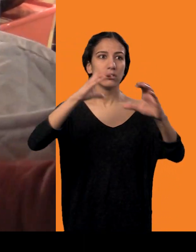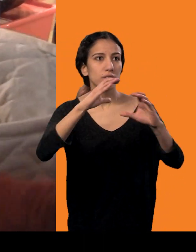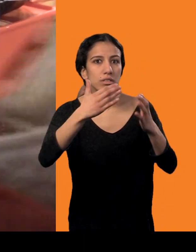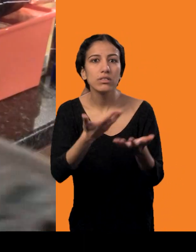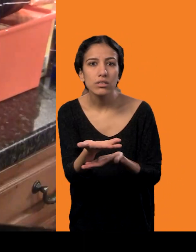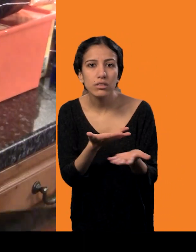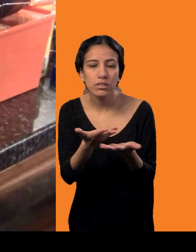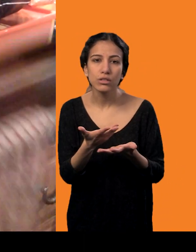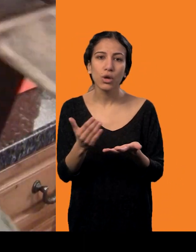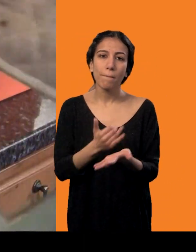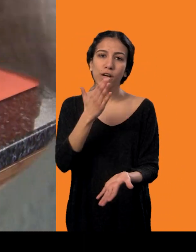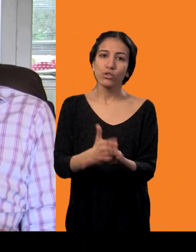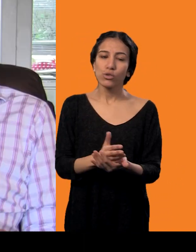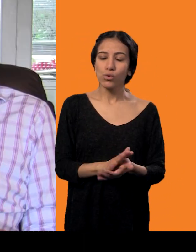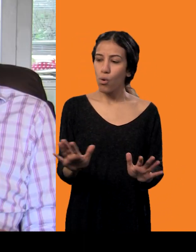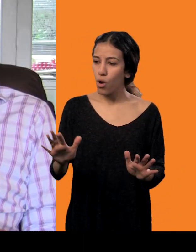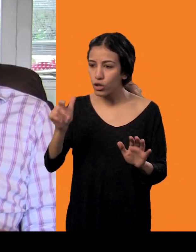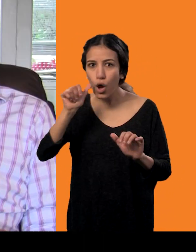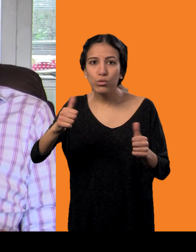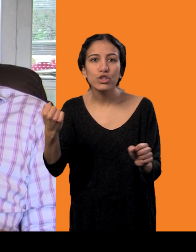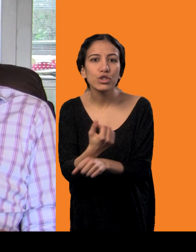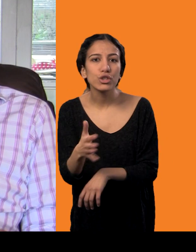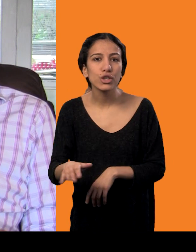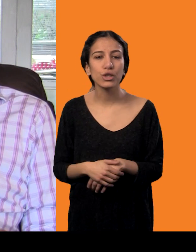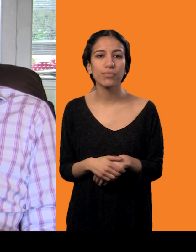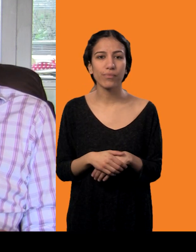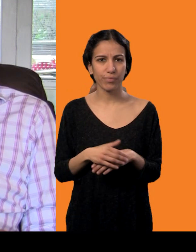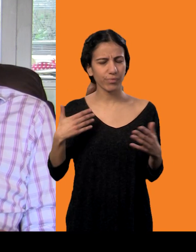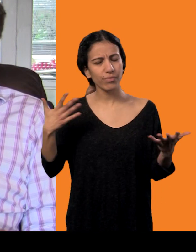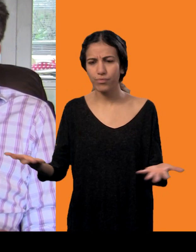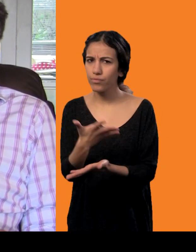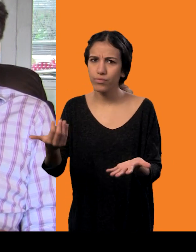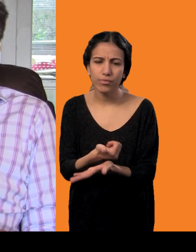because a lot of being deaf is about making sure you can speak to other people and